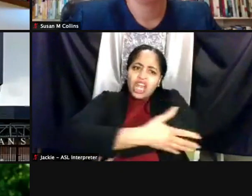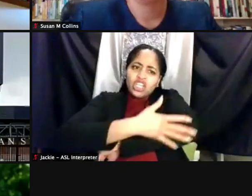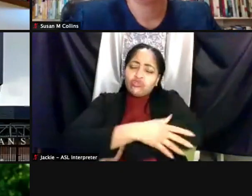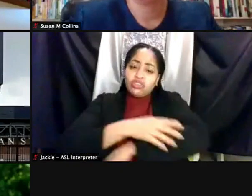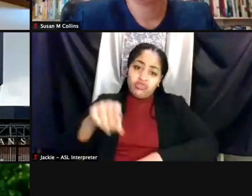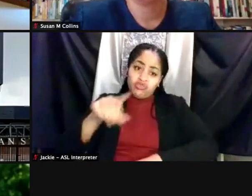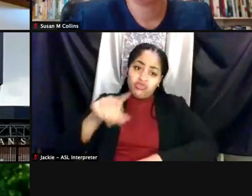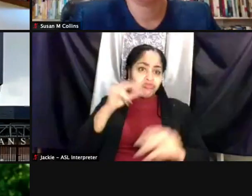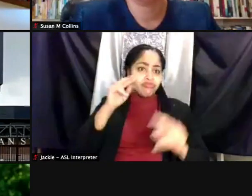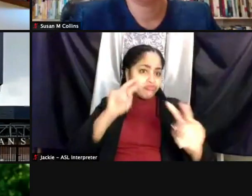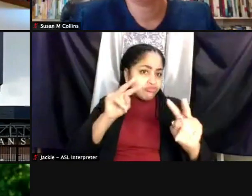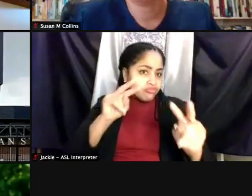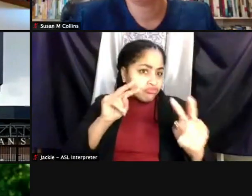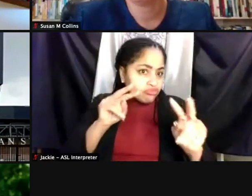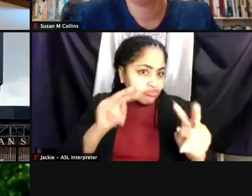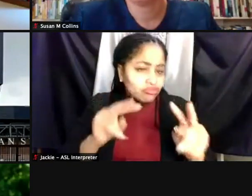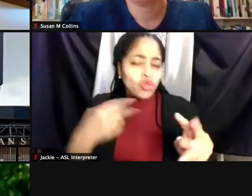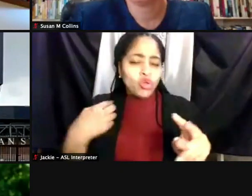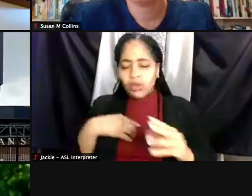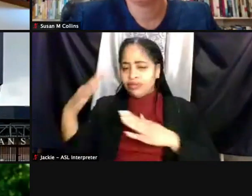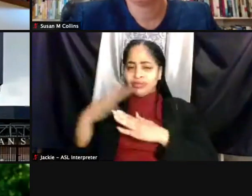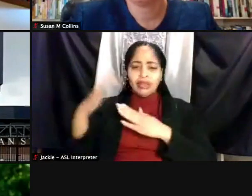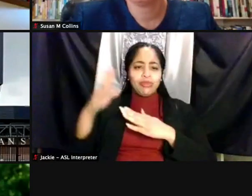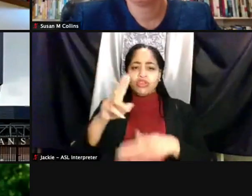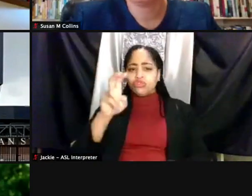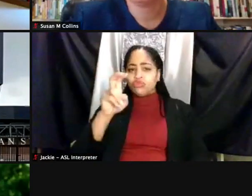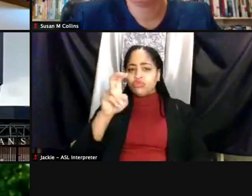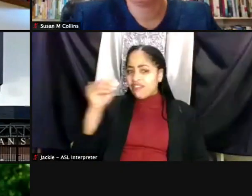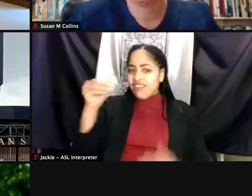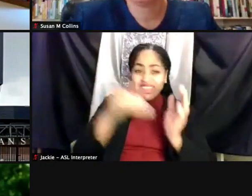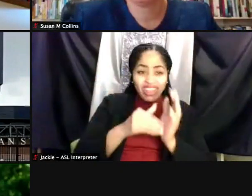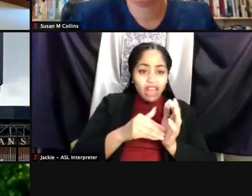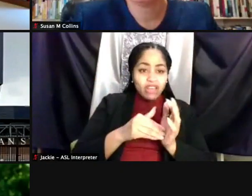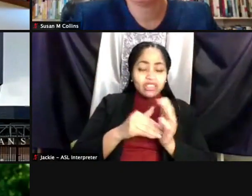we've been topping 250,000 cases a day